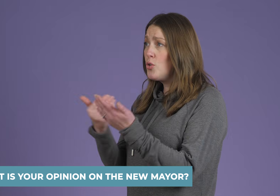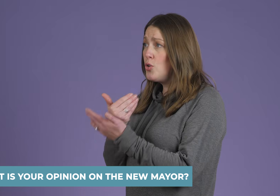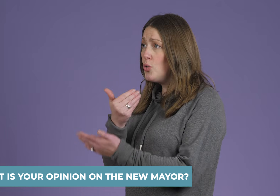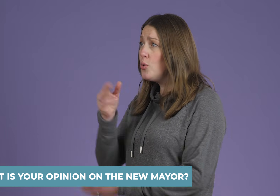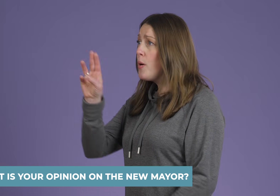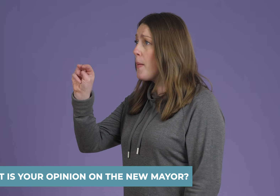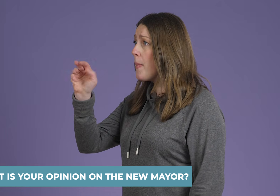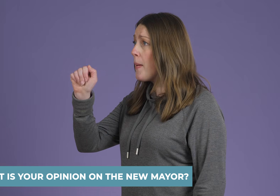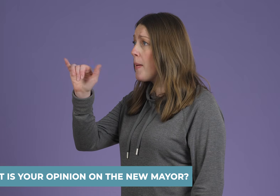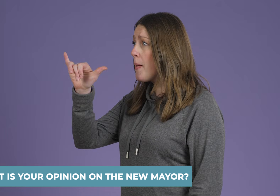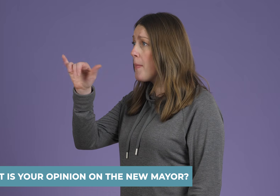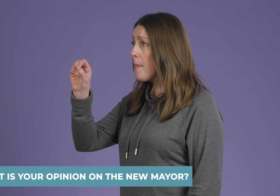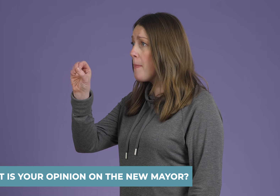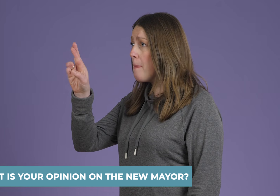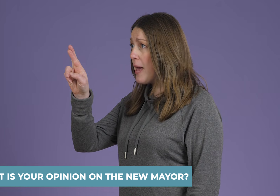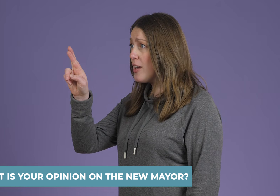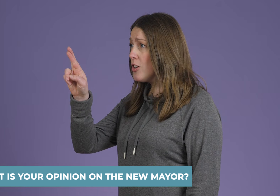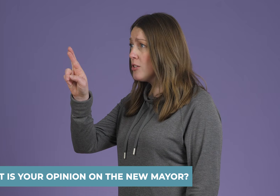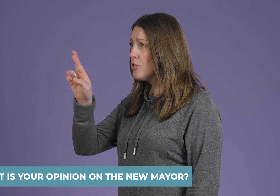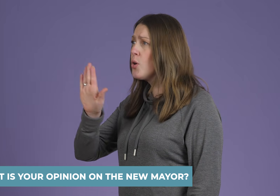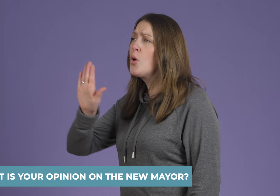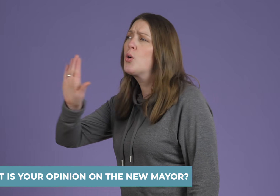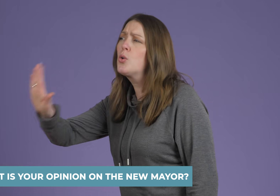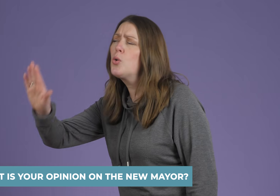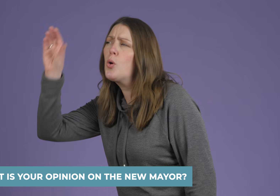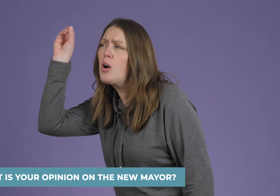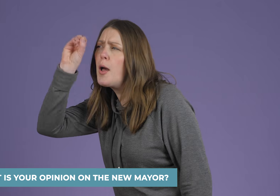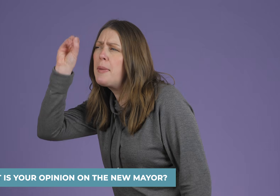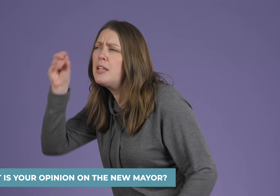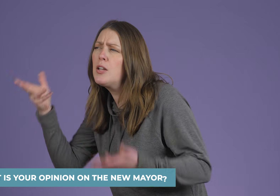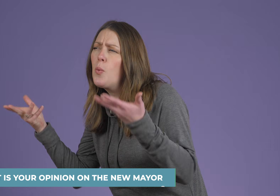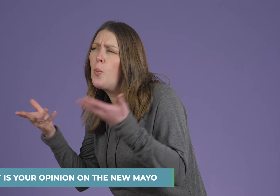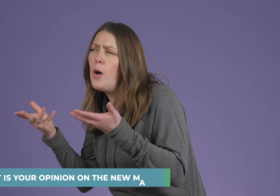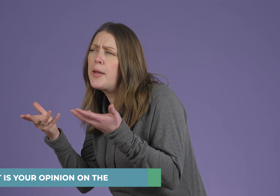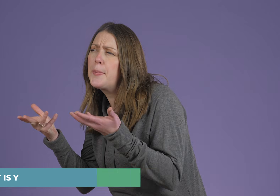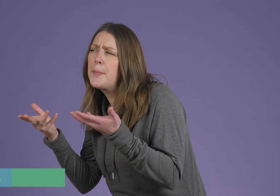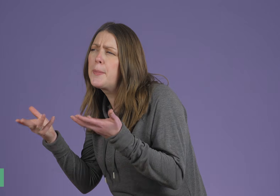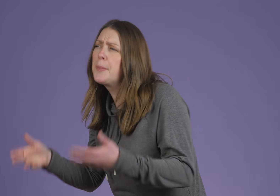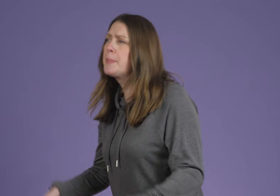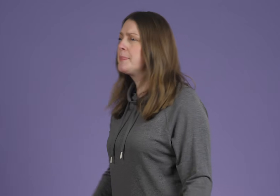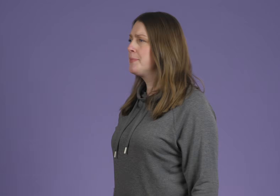New Mayor your opinion what